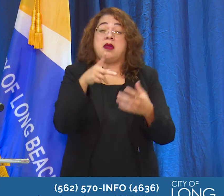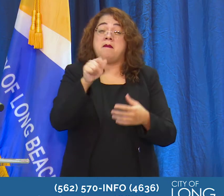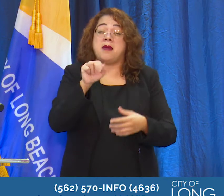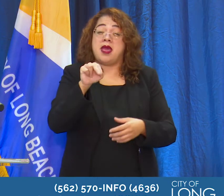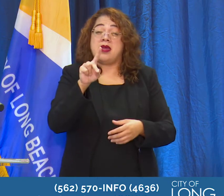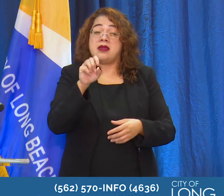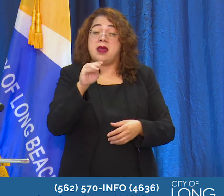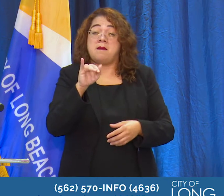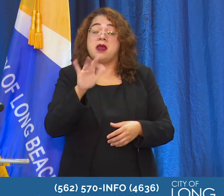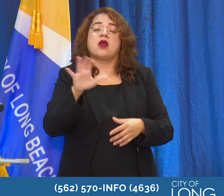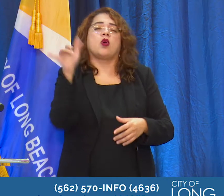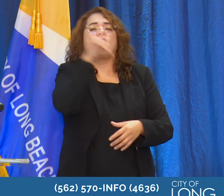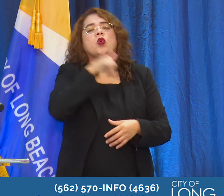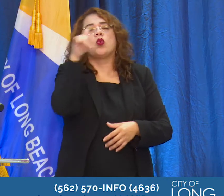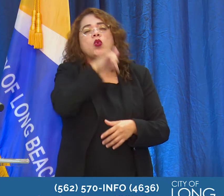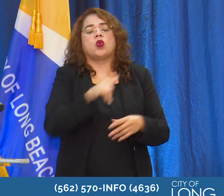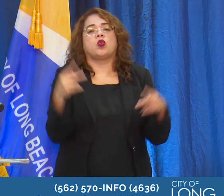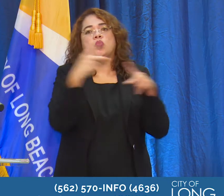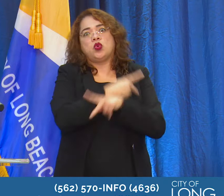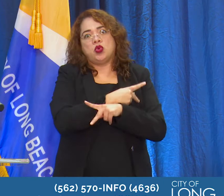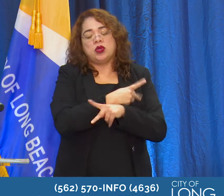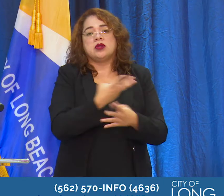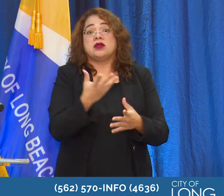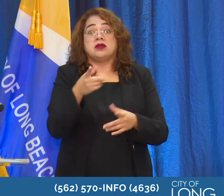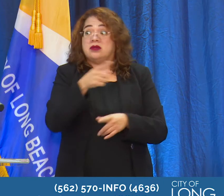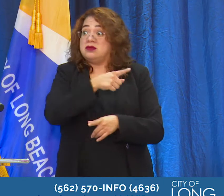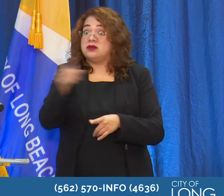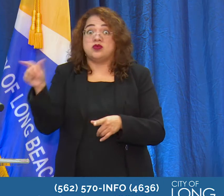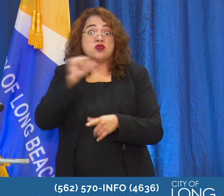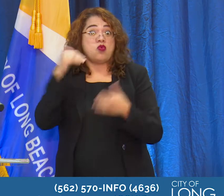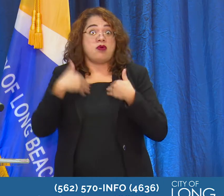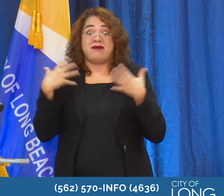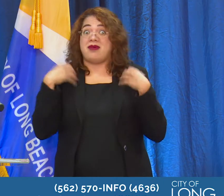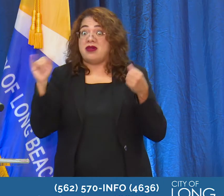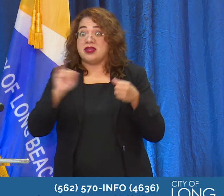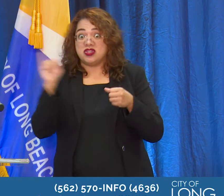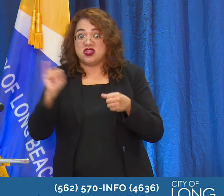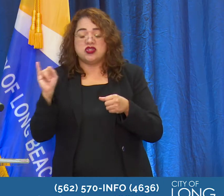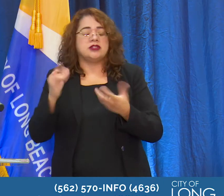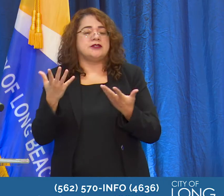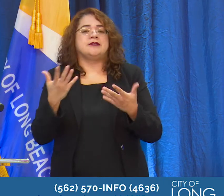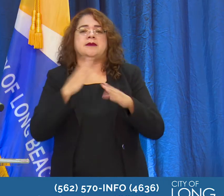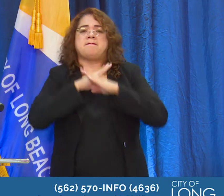insurance presents another barrier for people to access timely, high quality health care during this